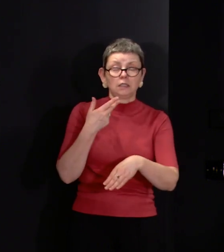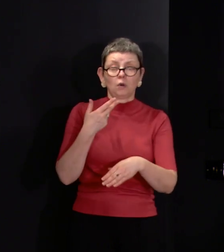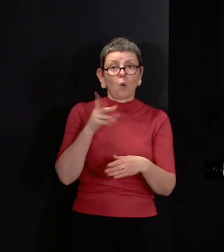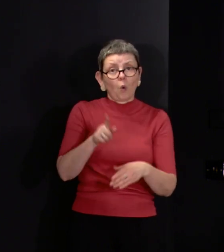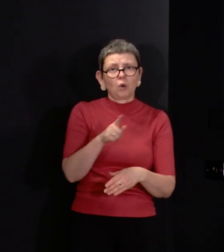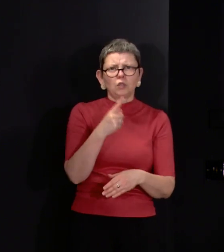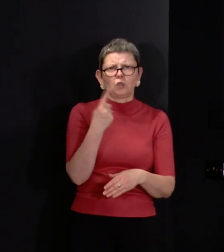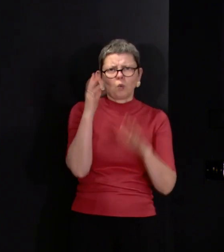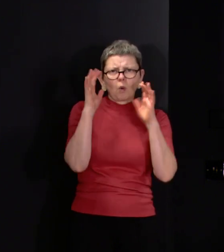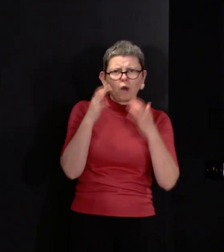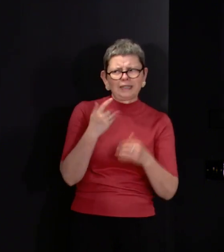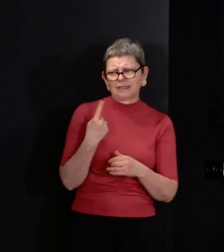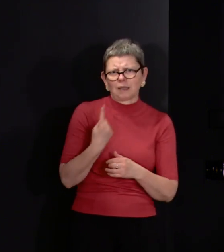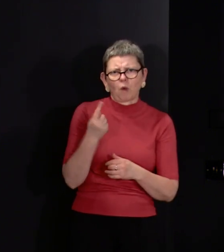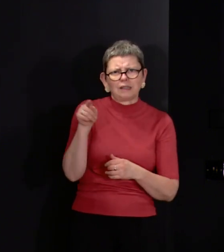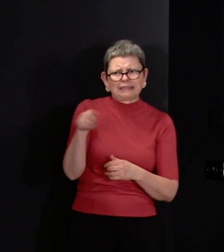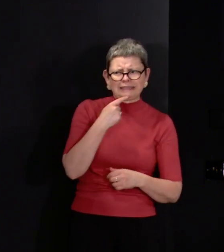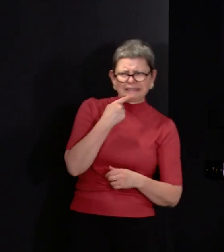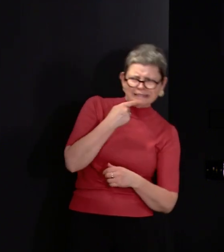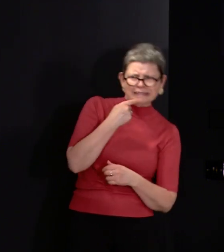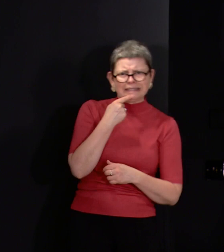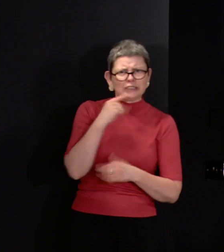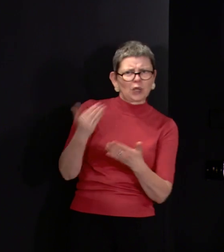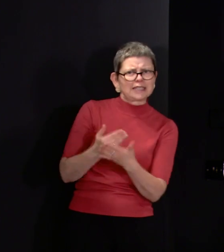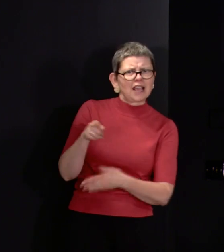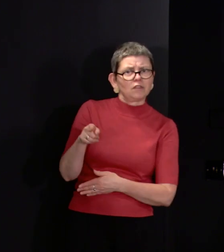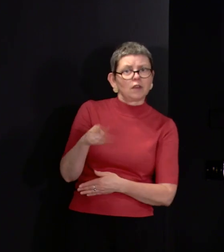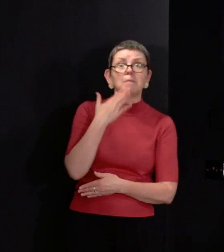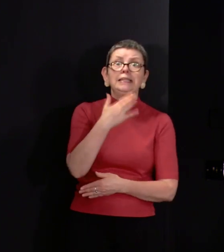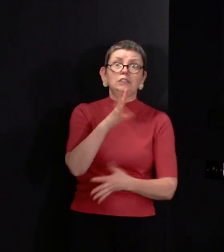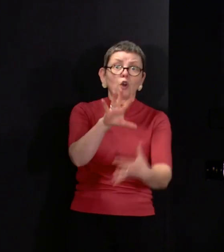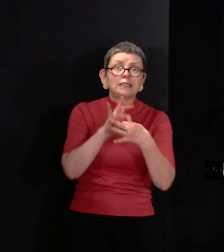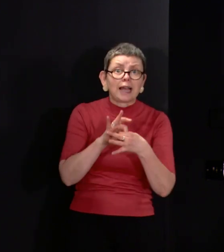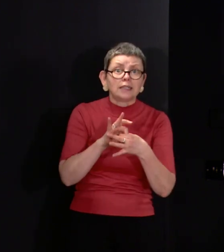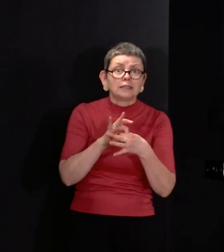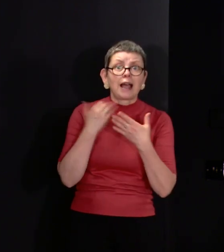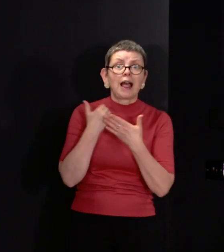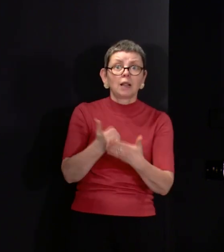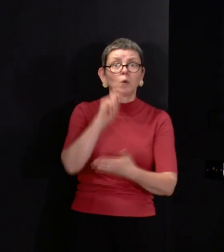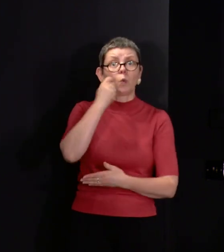concerns about someone else, contact us and we will help. We are here 24 hours a